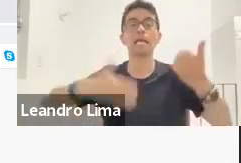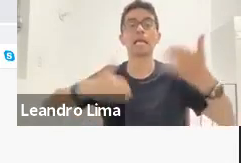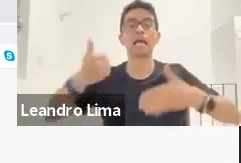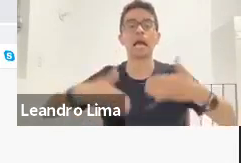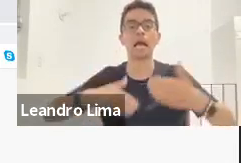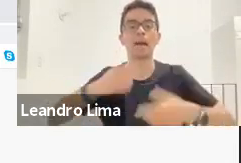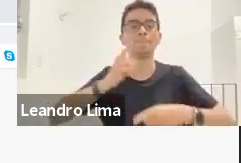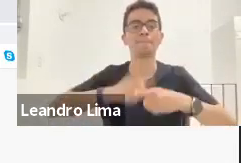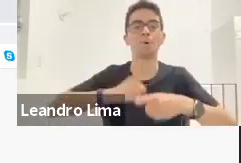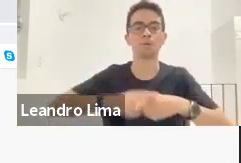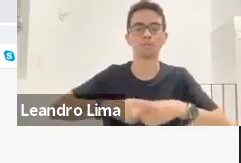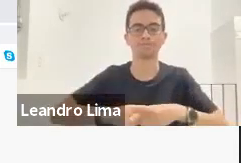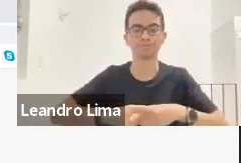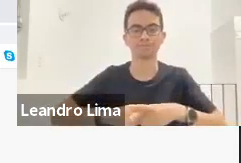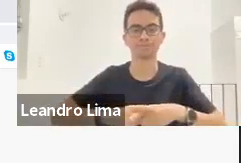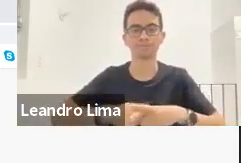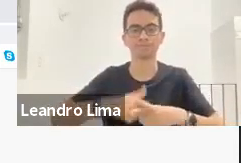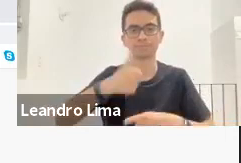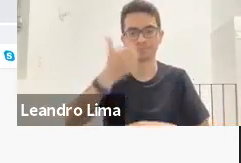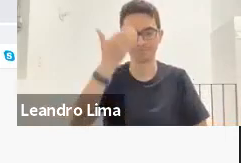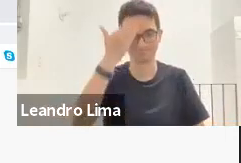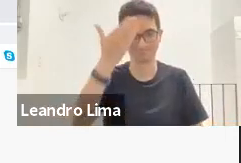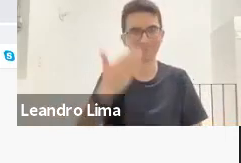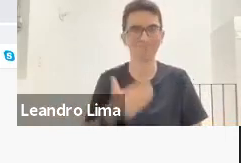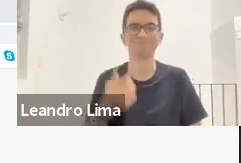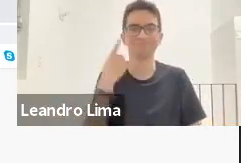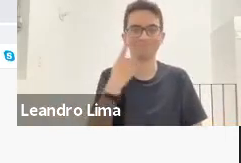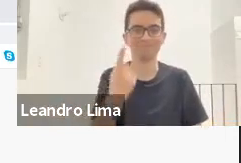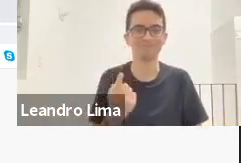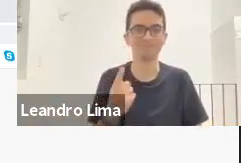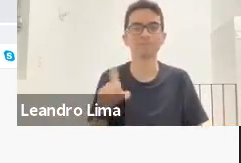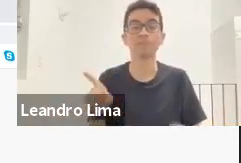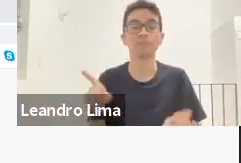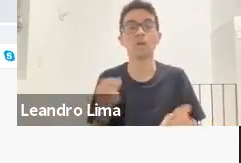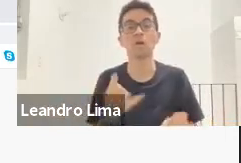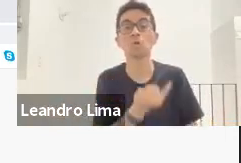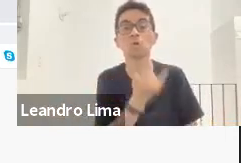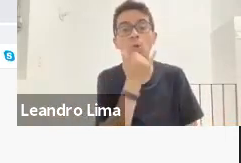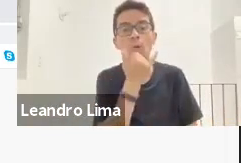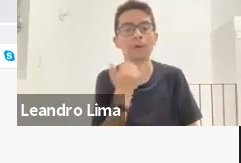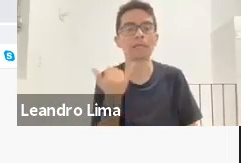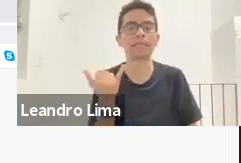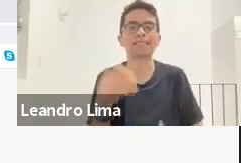And he grounds at all. in emotions. ons that we ons that we feel a certain way that we feel a certain way.